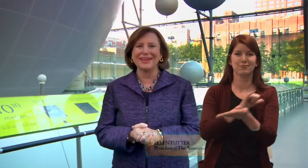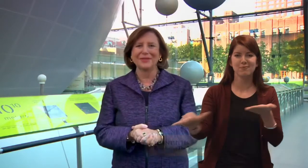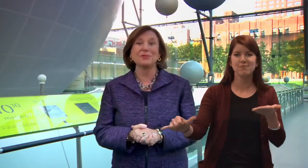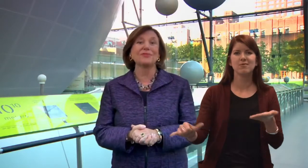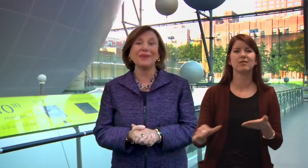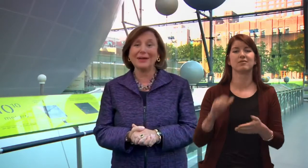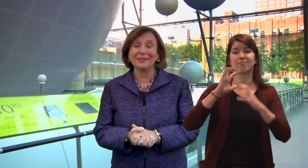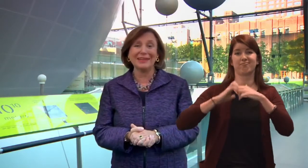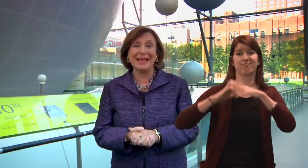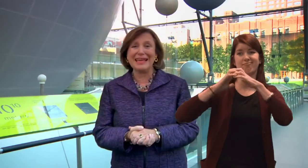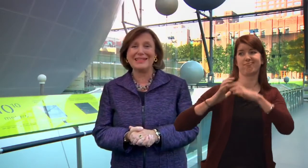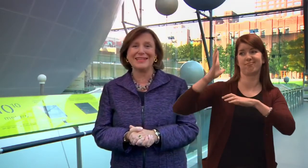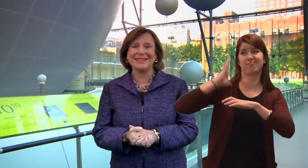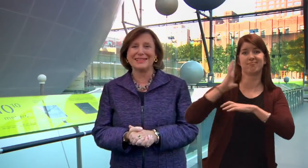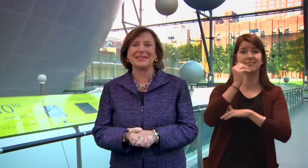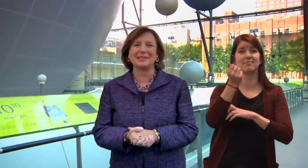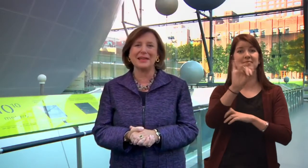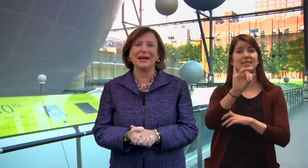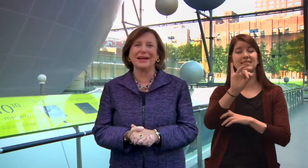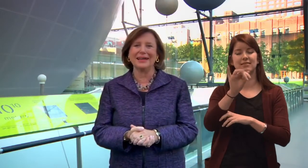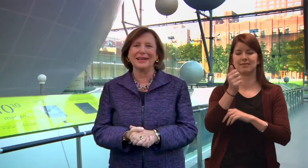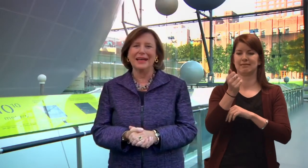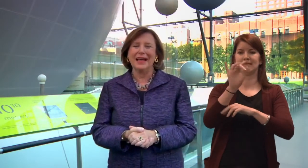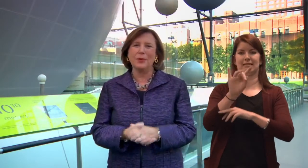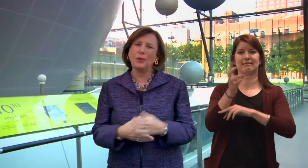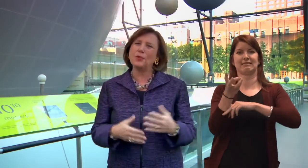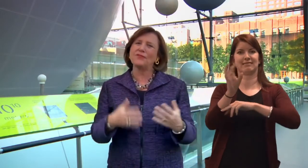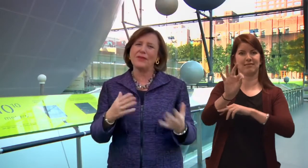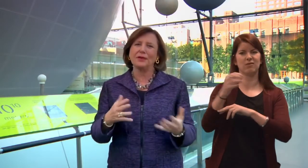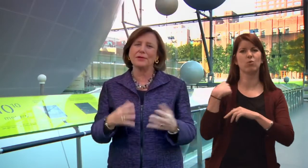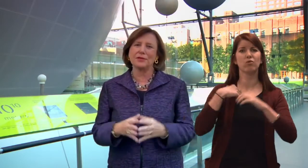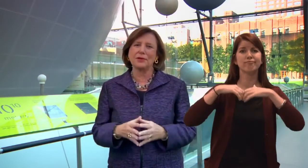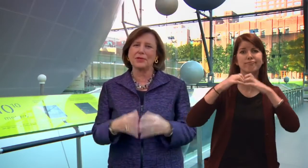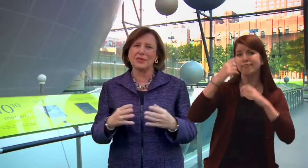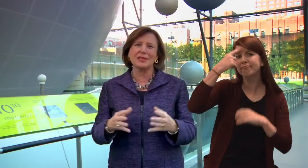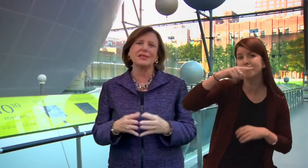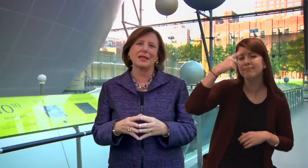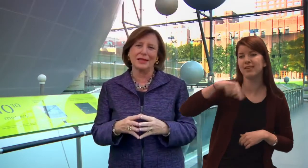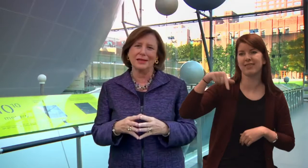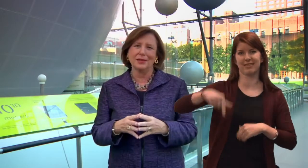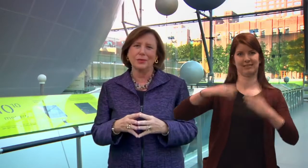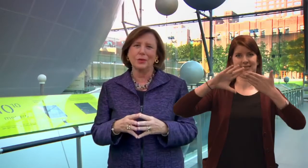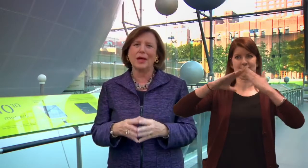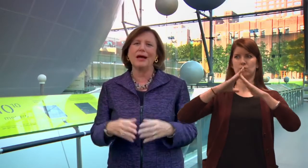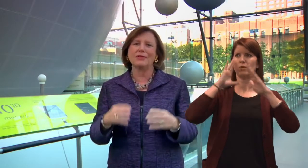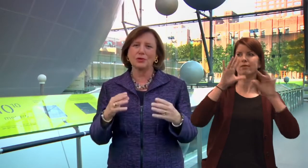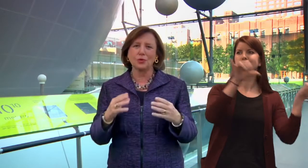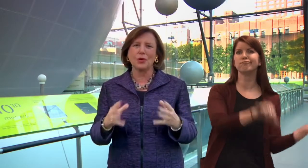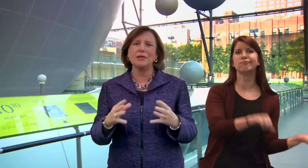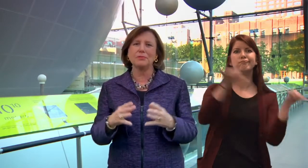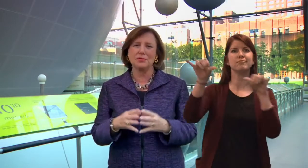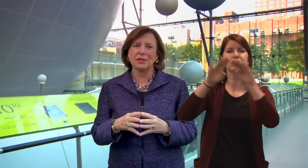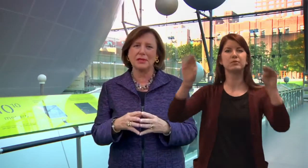It was founded in 1869, and we were founded so that this city would have a great museum